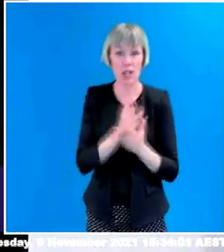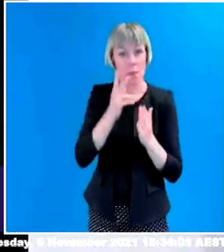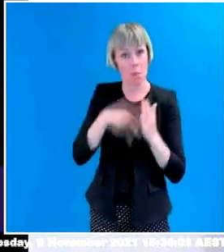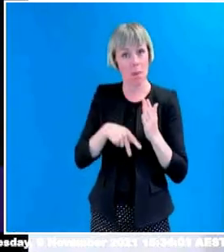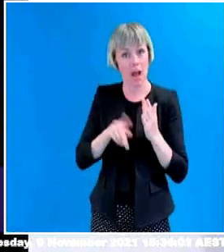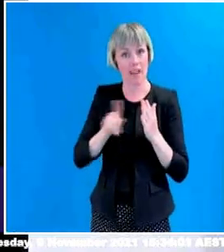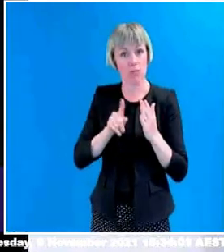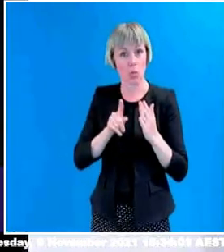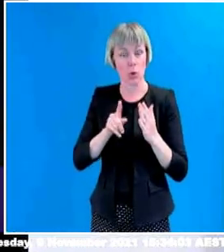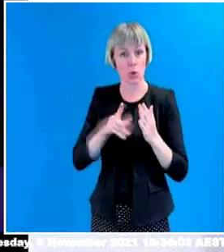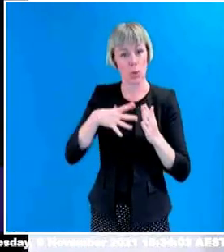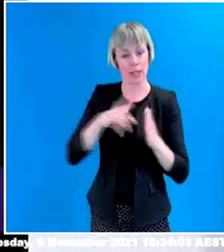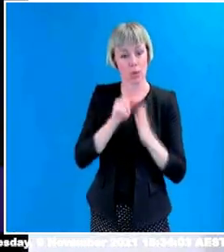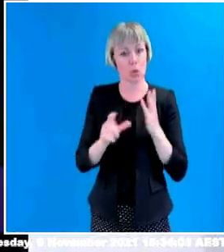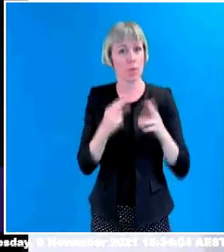Not entirely.